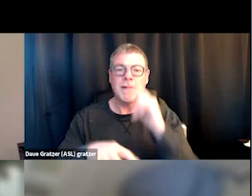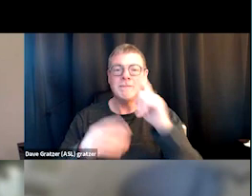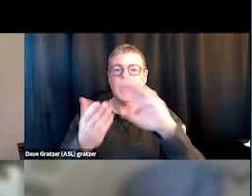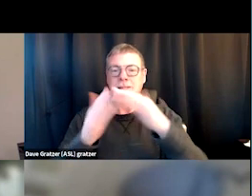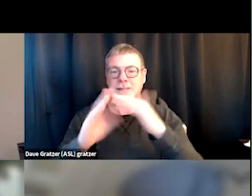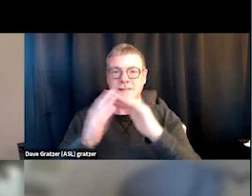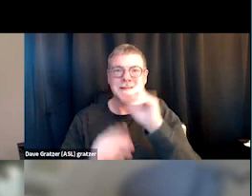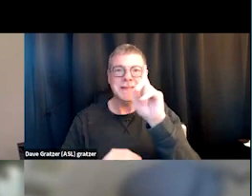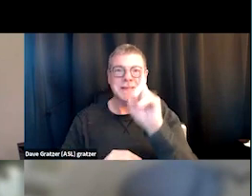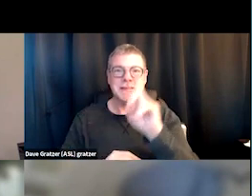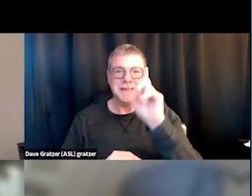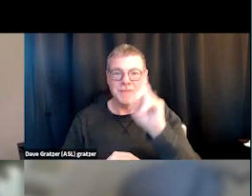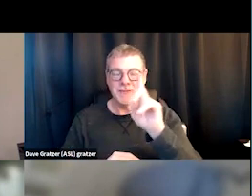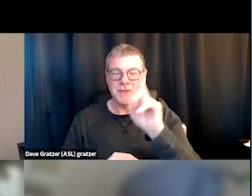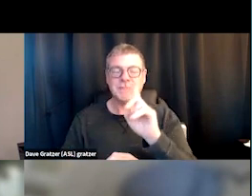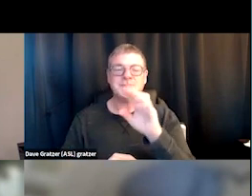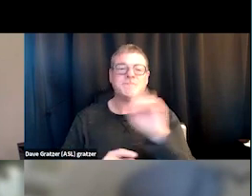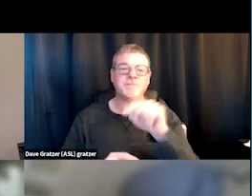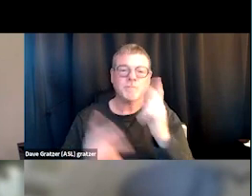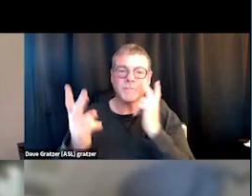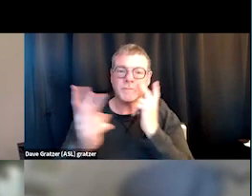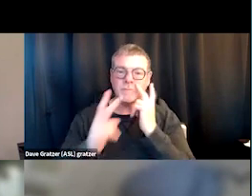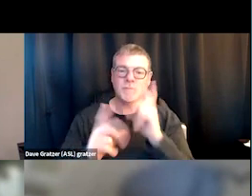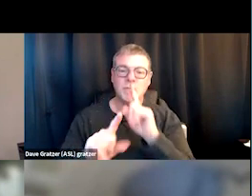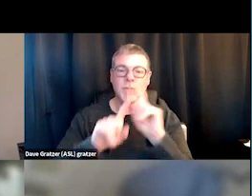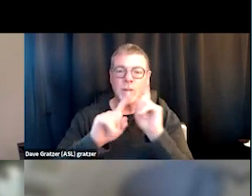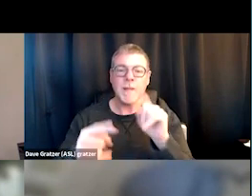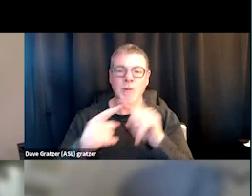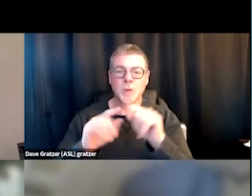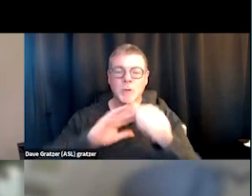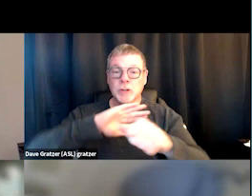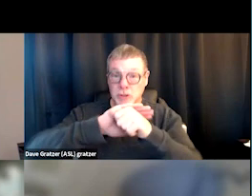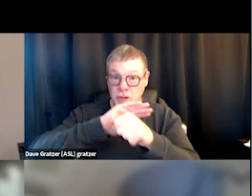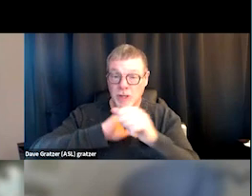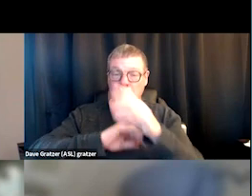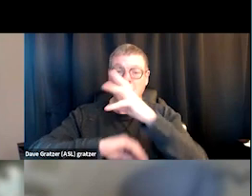where he oversaw the city's response to sheltered and unsheltered homelessness